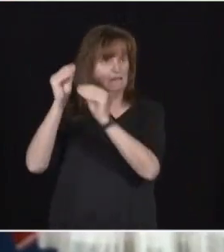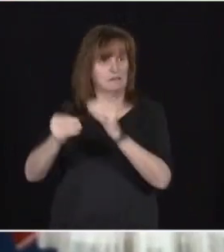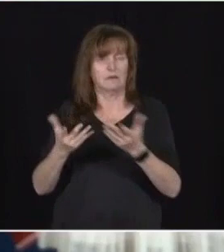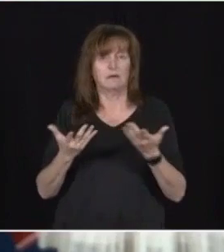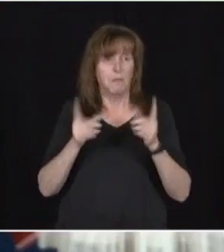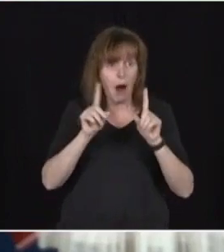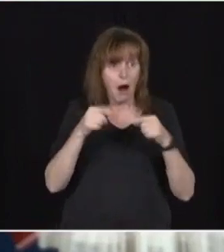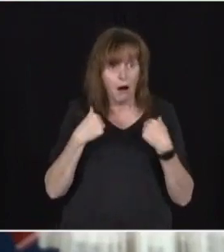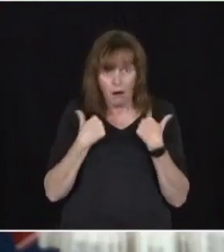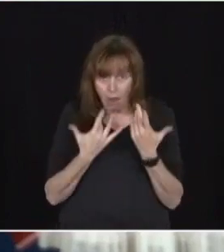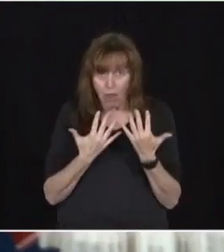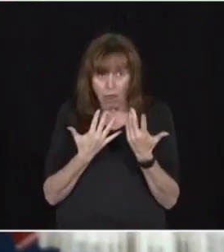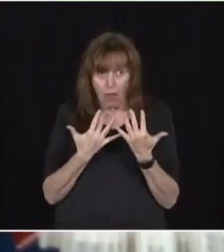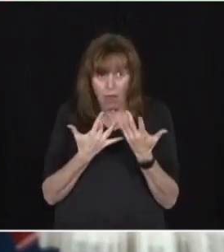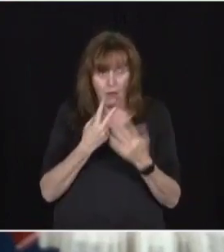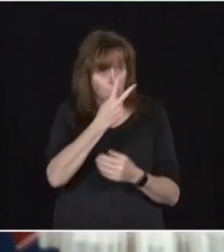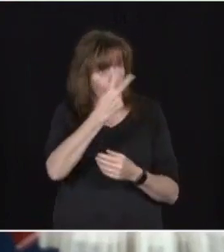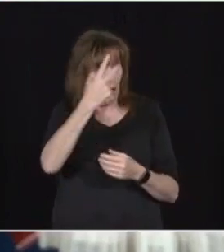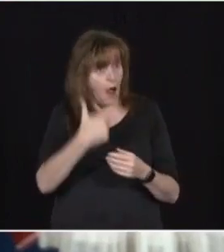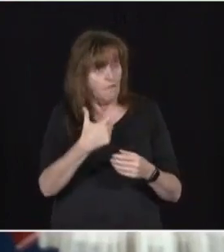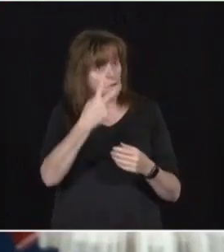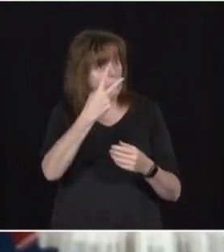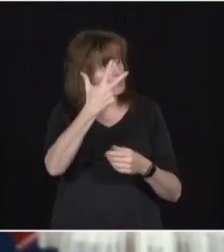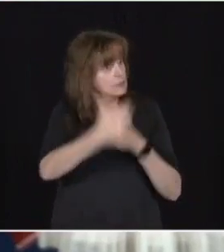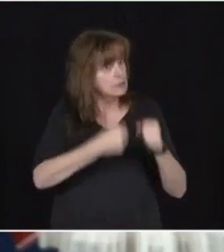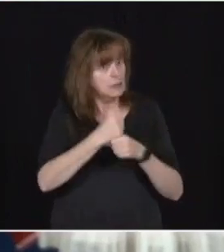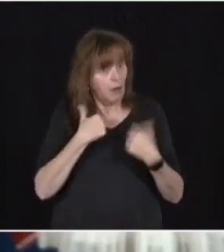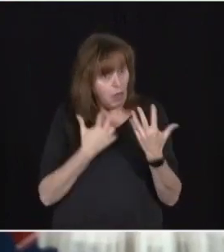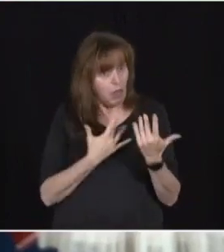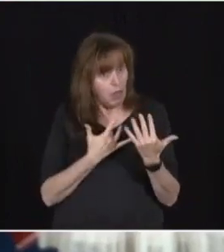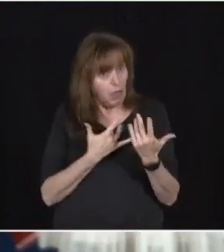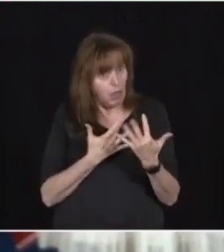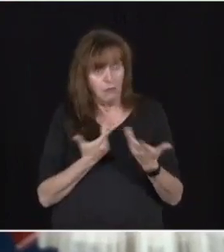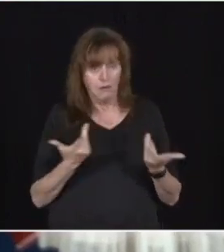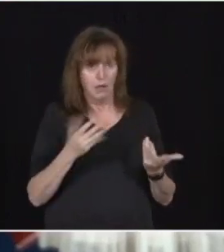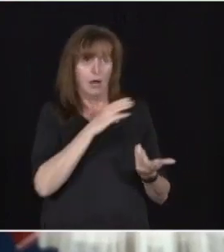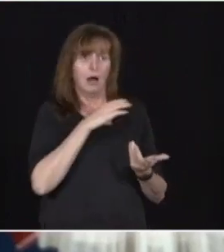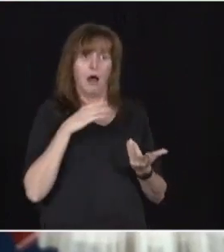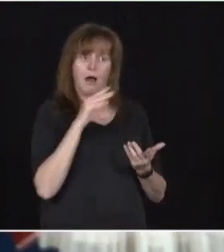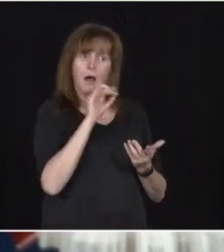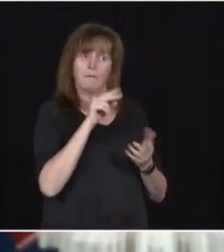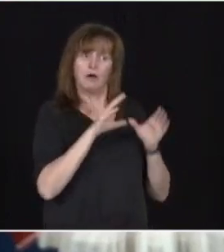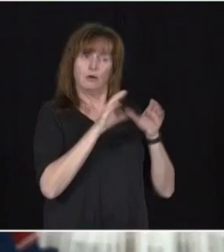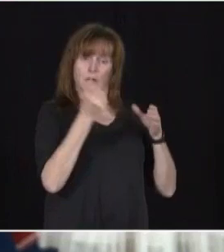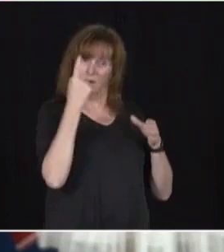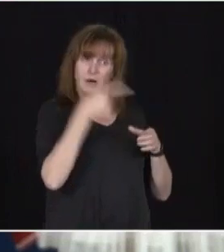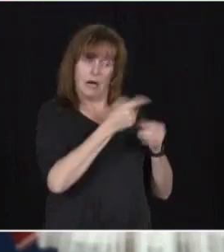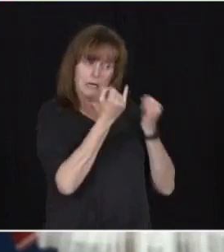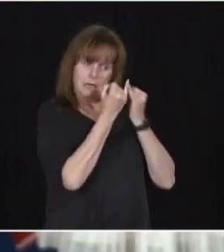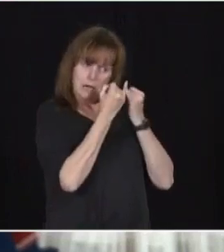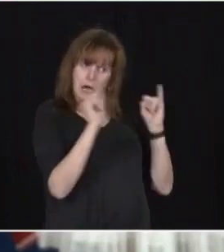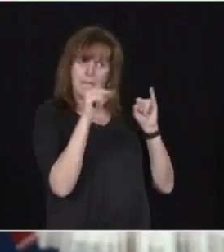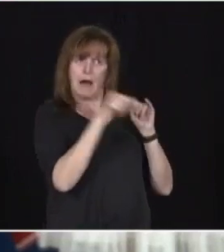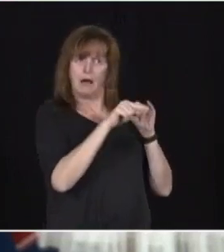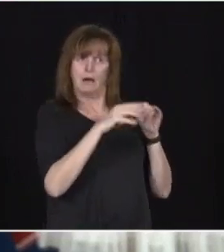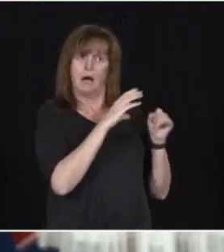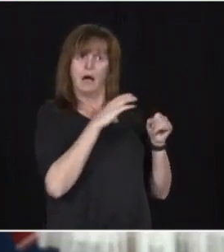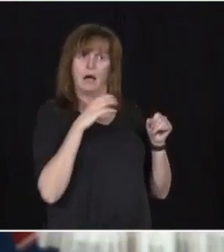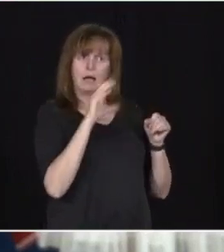system is broken and we need to fix it but we will not be waiting 2.5 or three years for someone to tell us things that the commission can